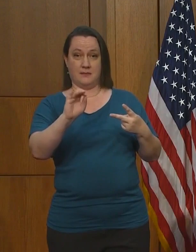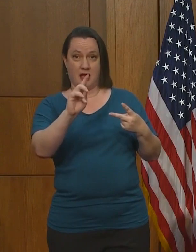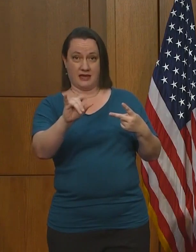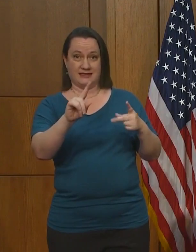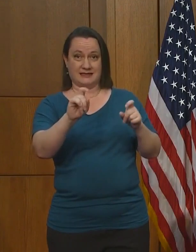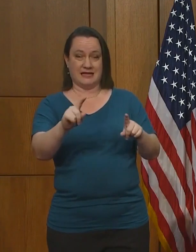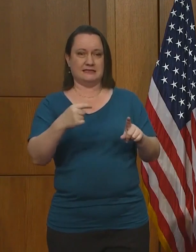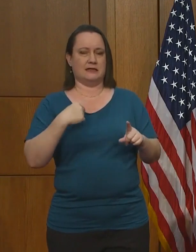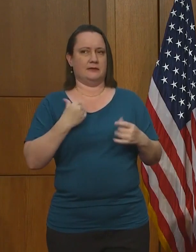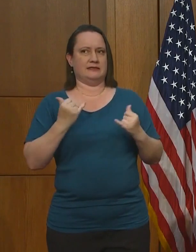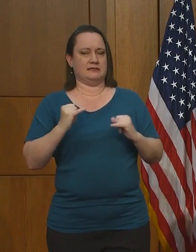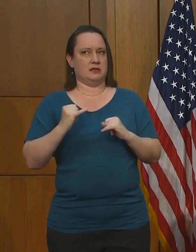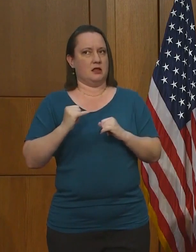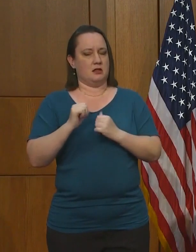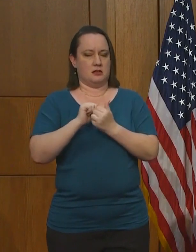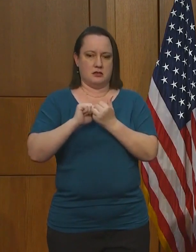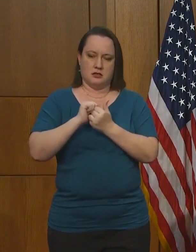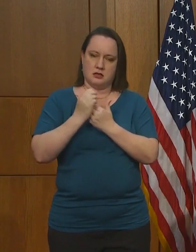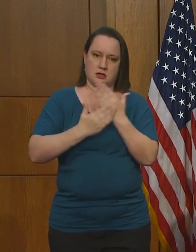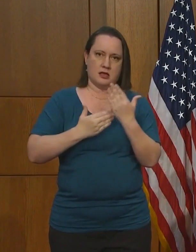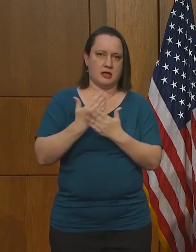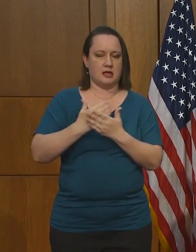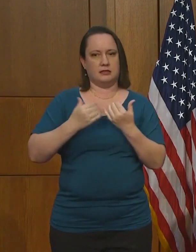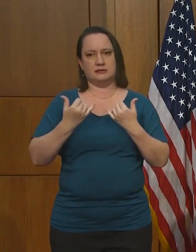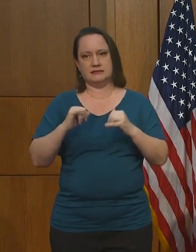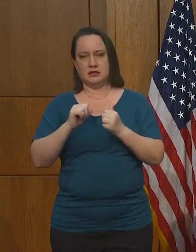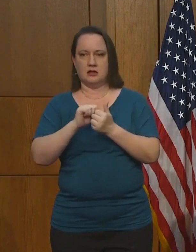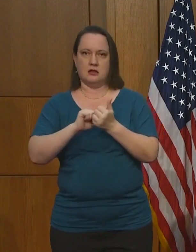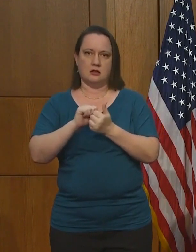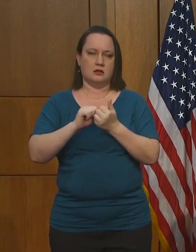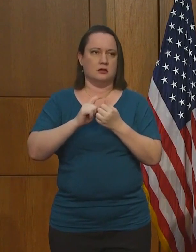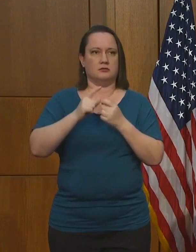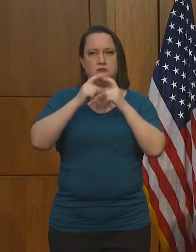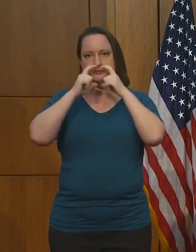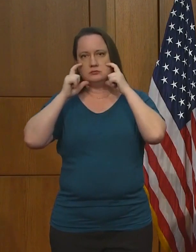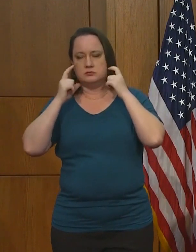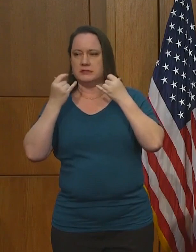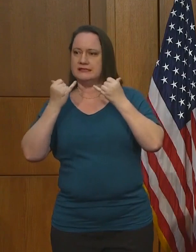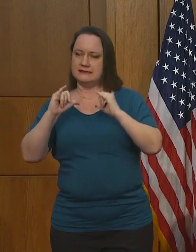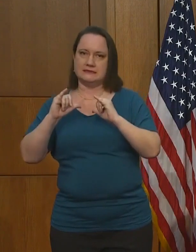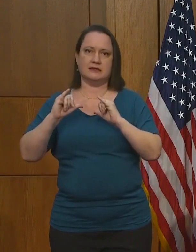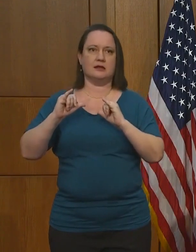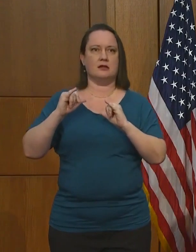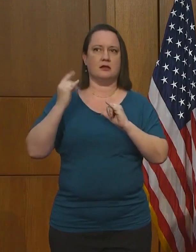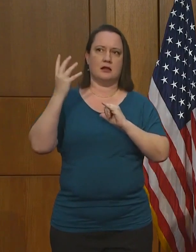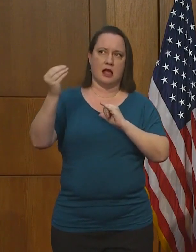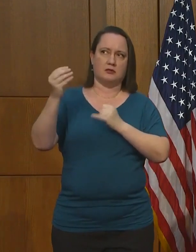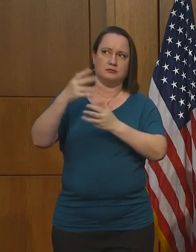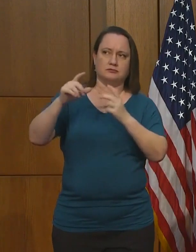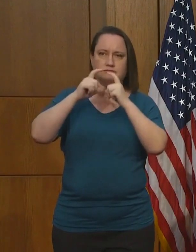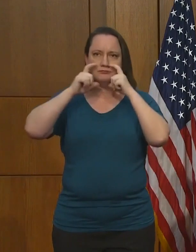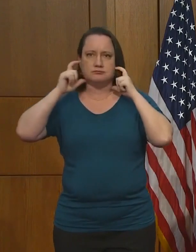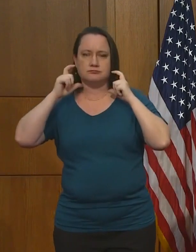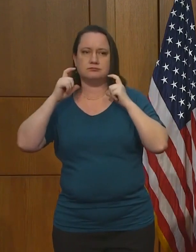TO COVID NINETEEN. I WOULD STILL. BE OBSESSIVE ABOUT